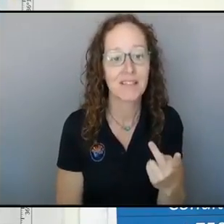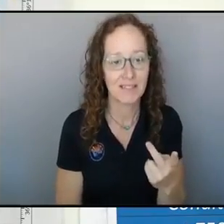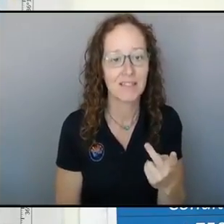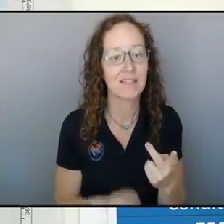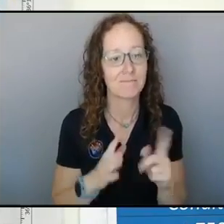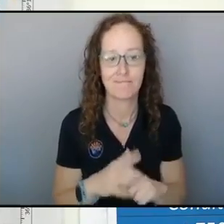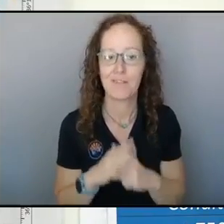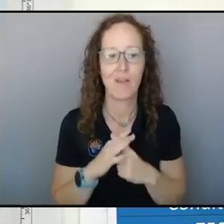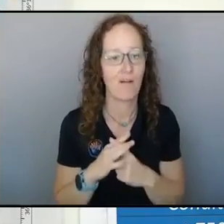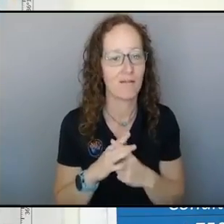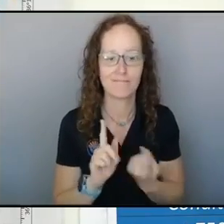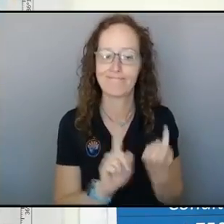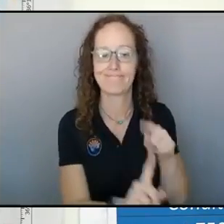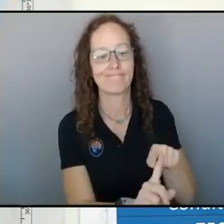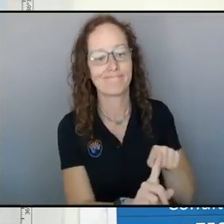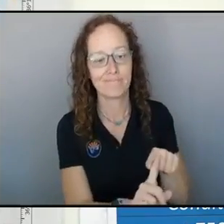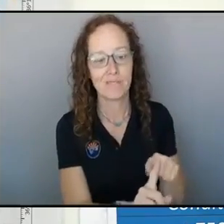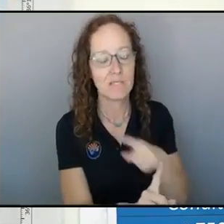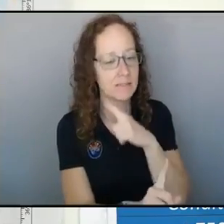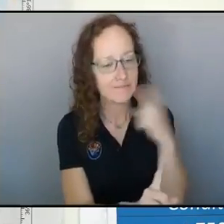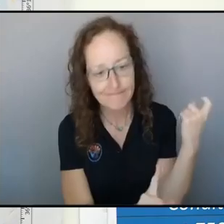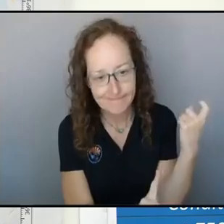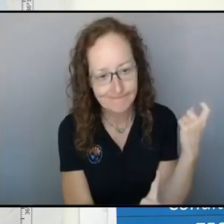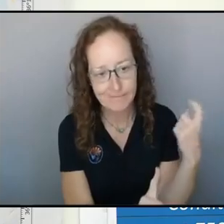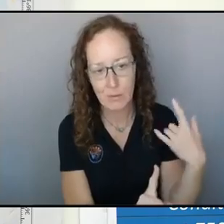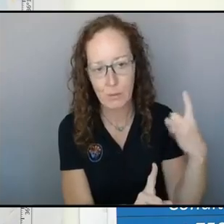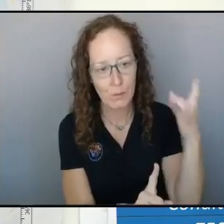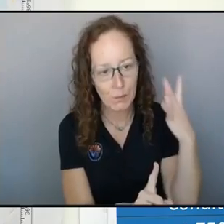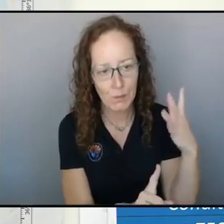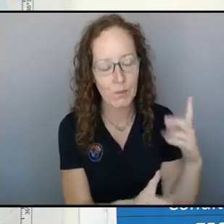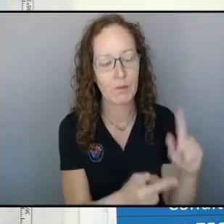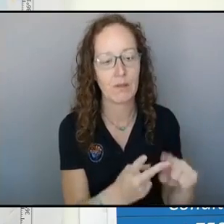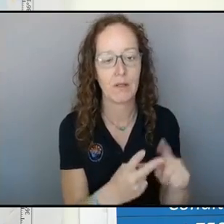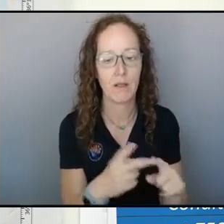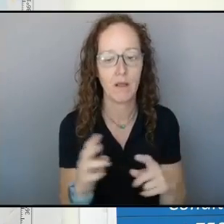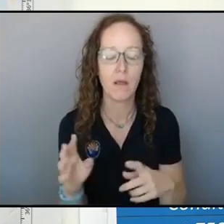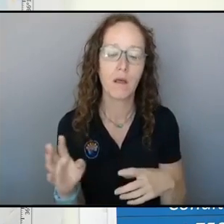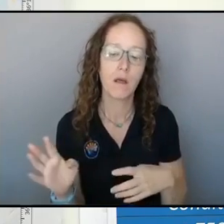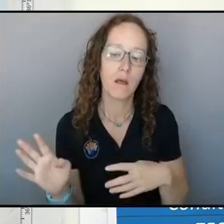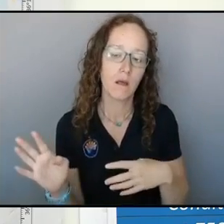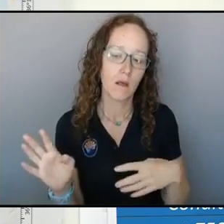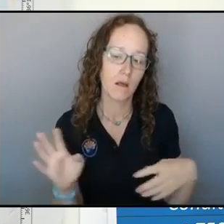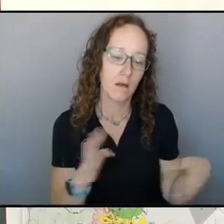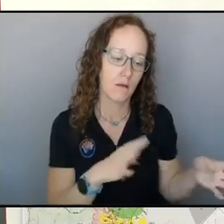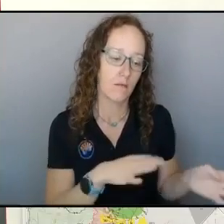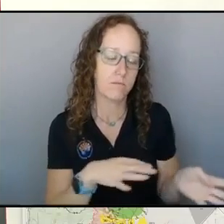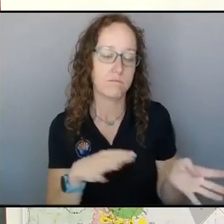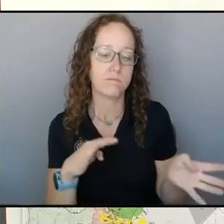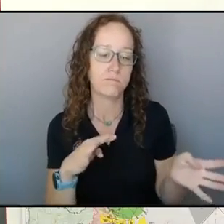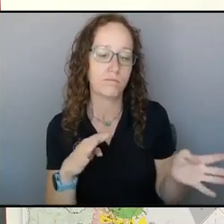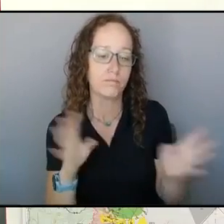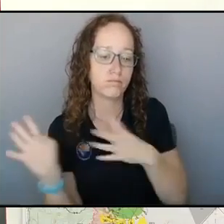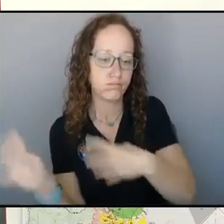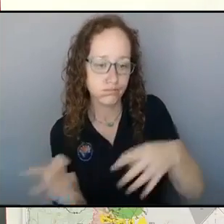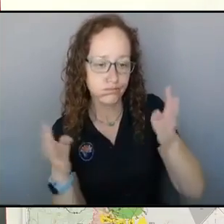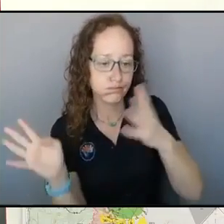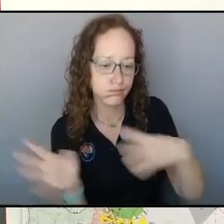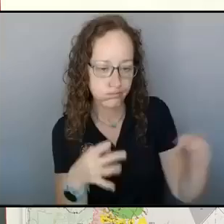super super dry. We're back to those west winds which scours all that moisture out. So chance of wetting rainfall maybe 10%.